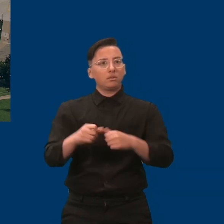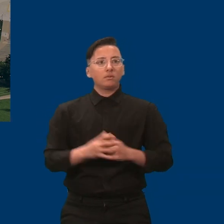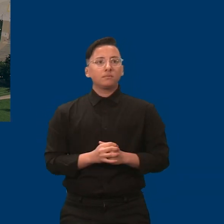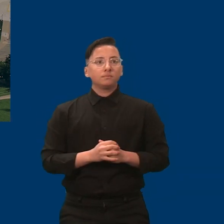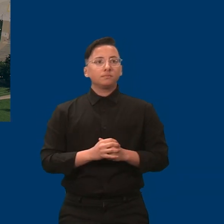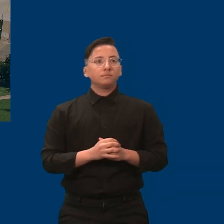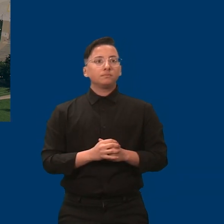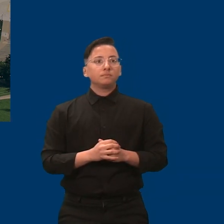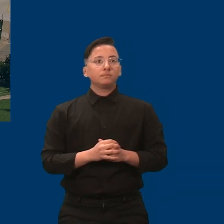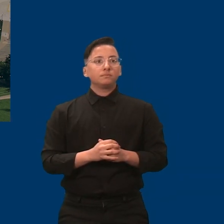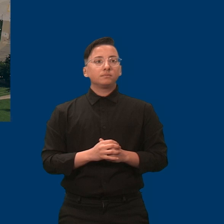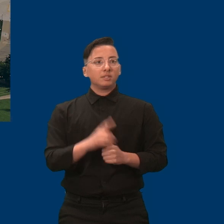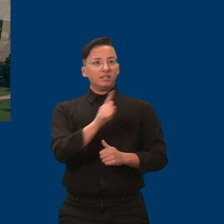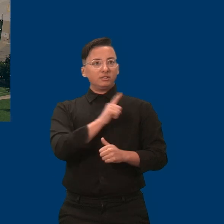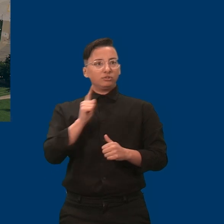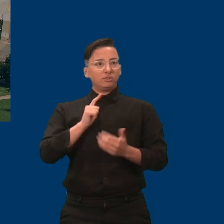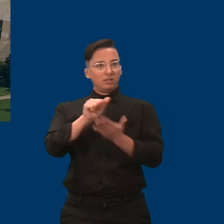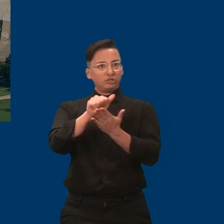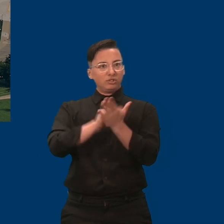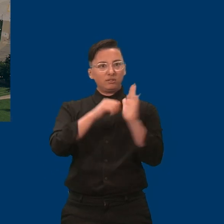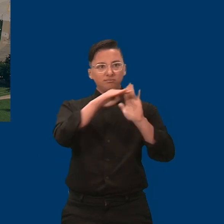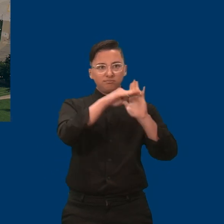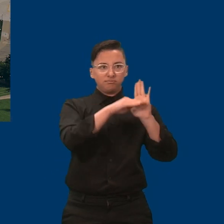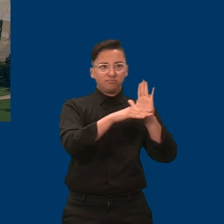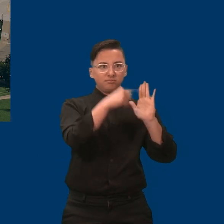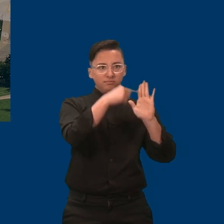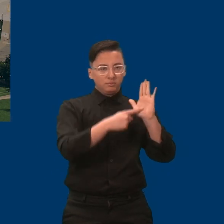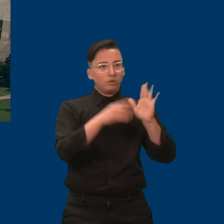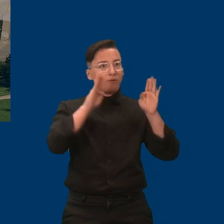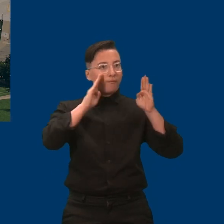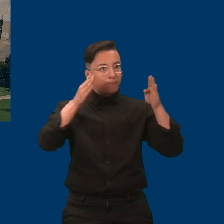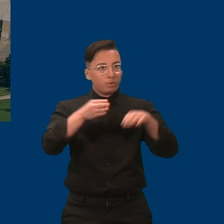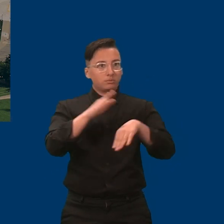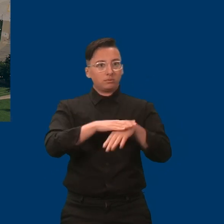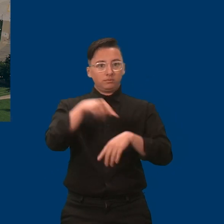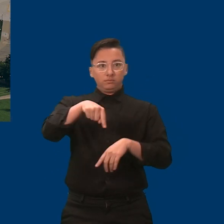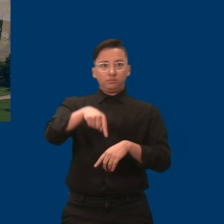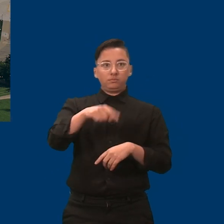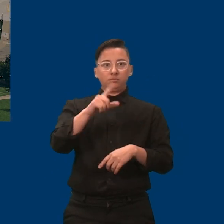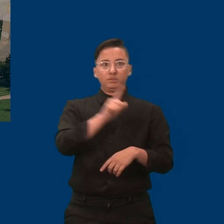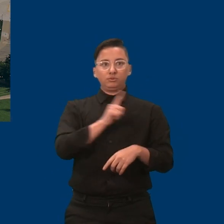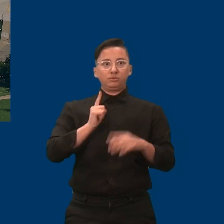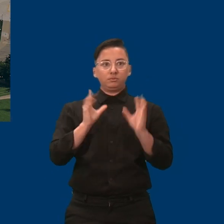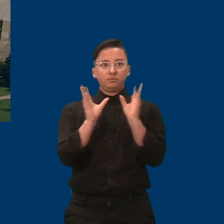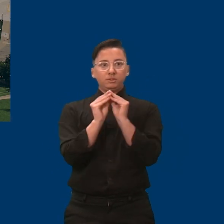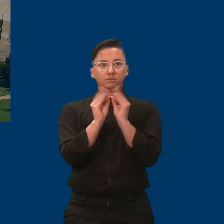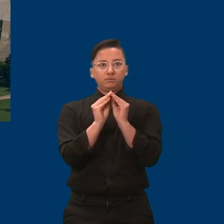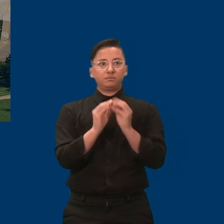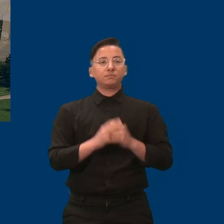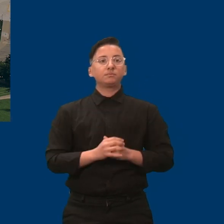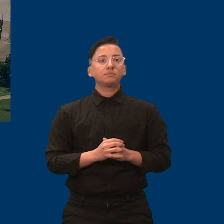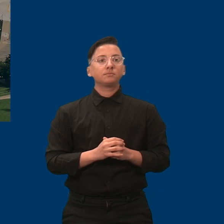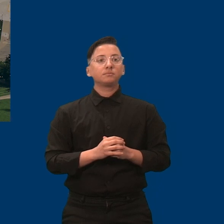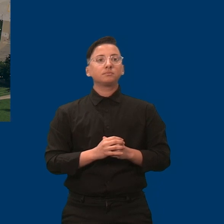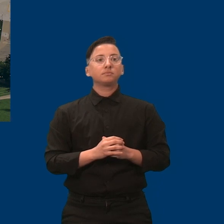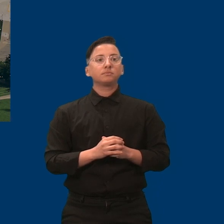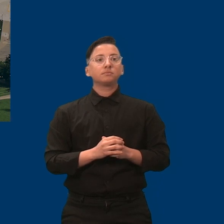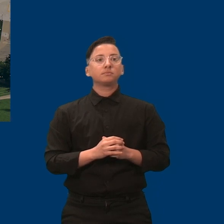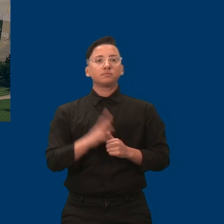are being presented will be our focus in the 2023 legislative session, it does not mean that we won't support our many partners'